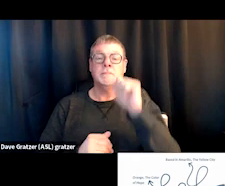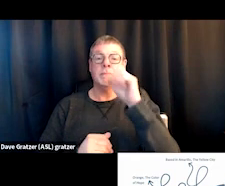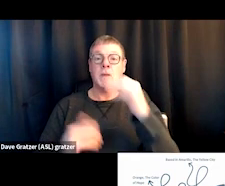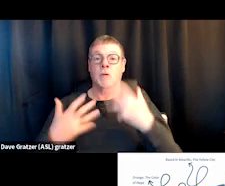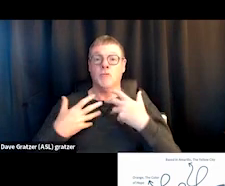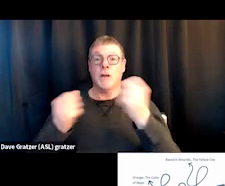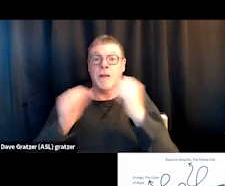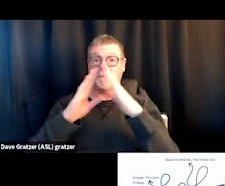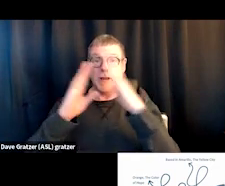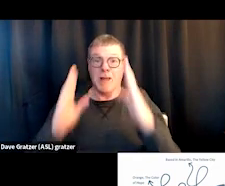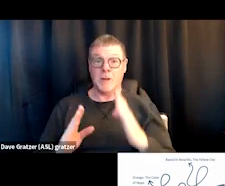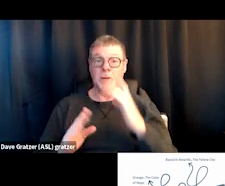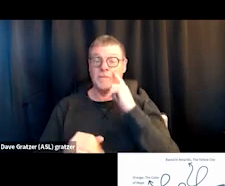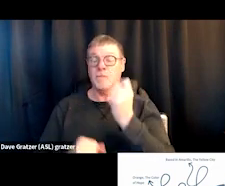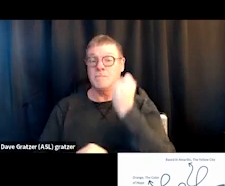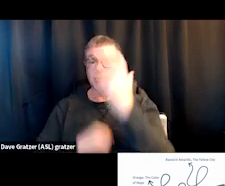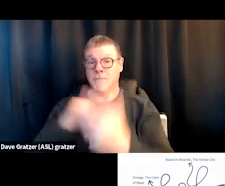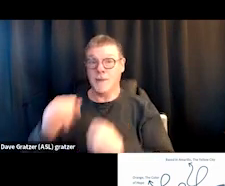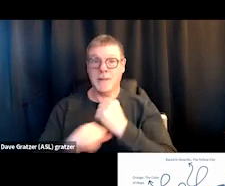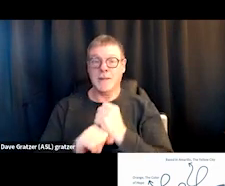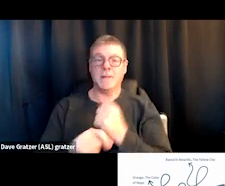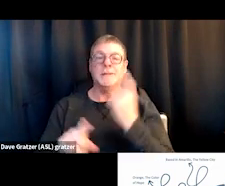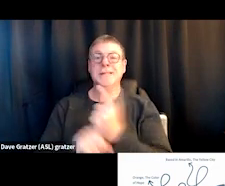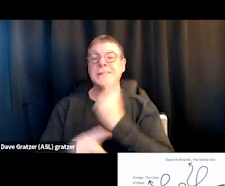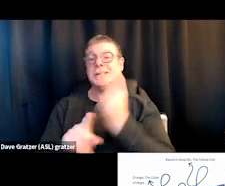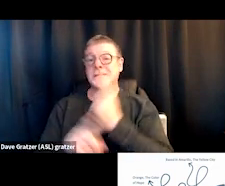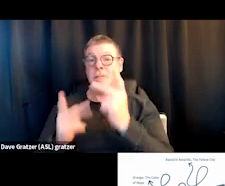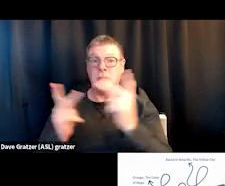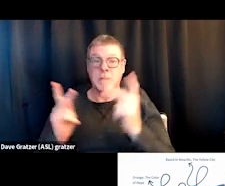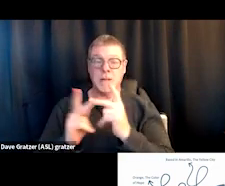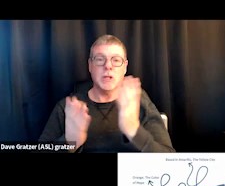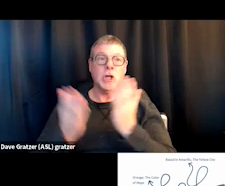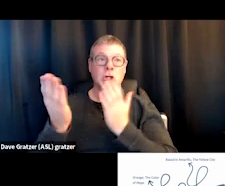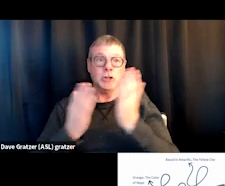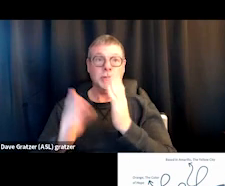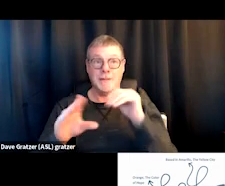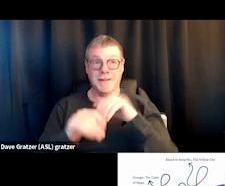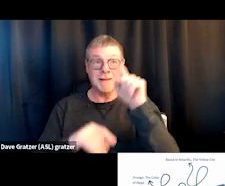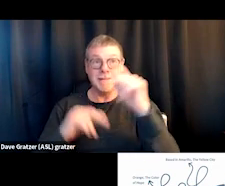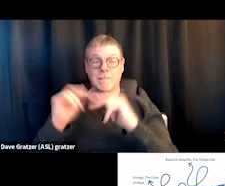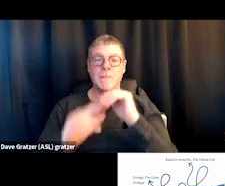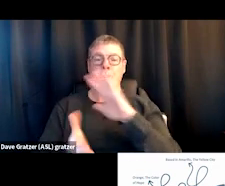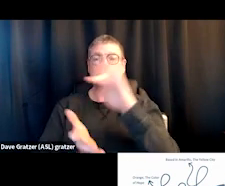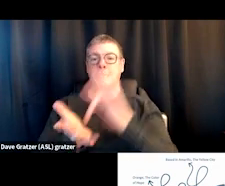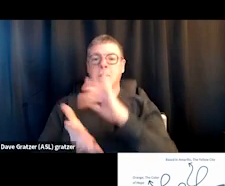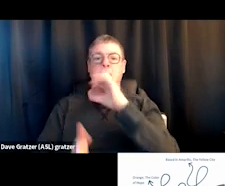I think, for many years, the typical resident that served in this type of facility was a middle-aged alcoholic.